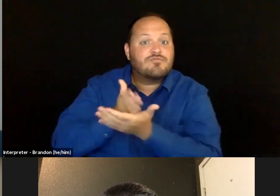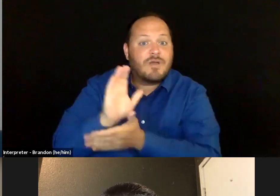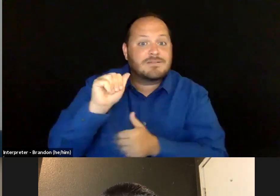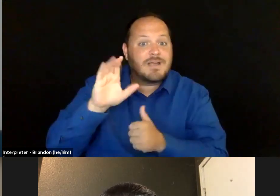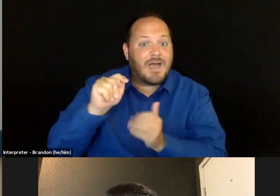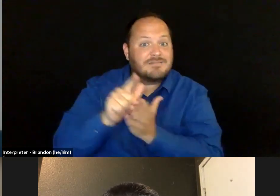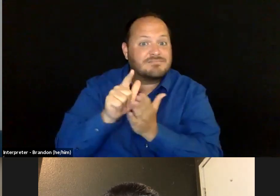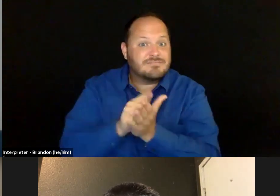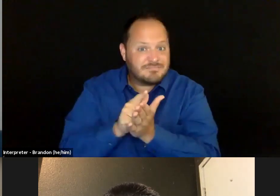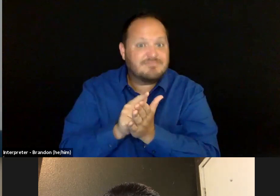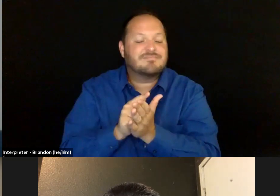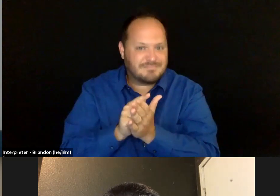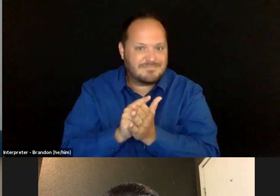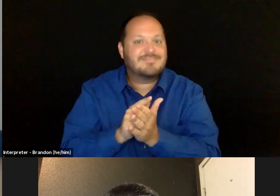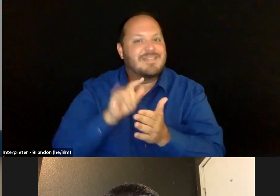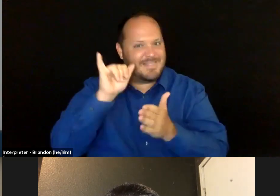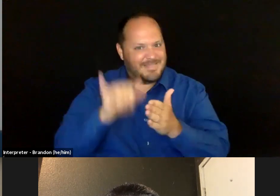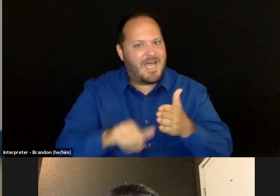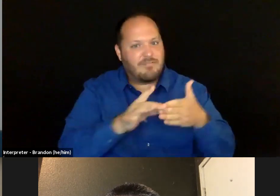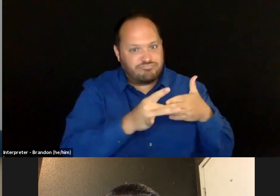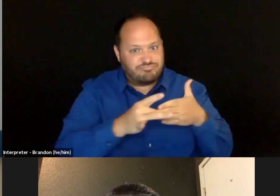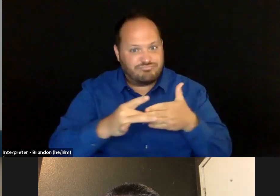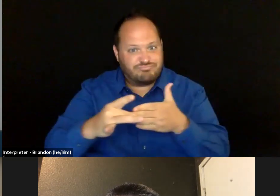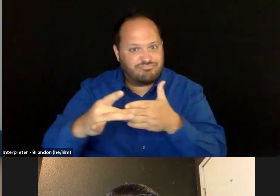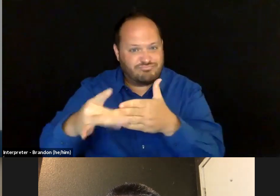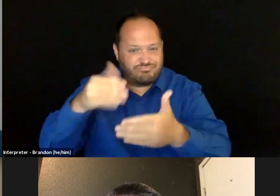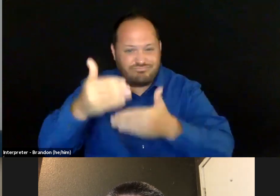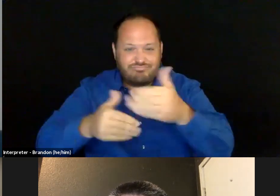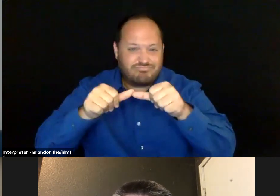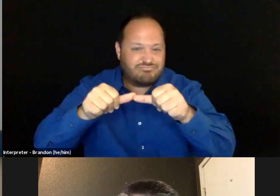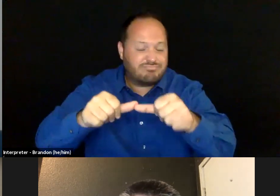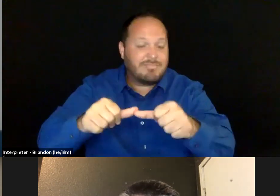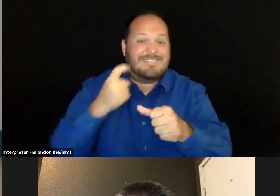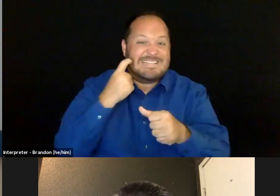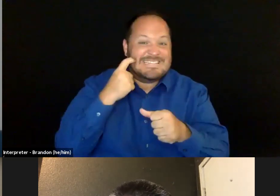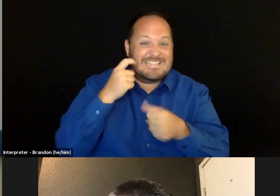against LGBT people in their workplace.